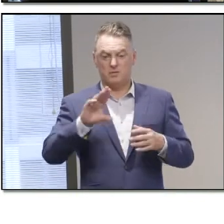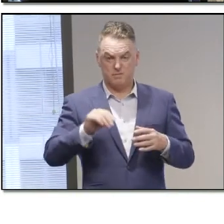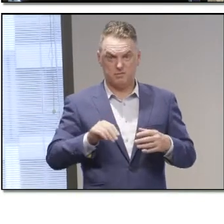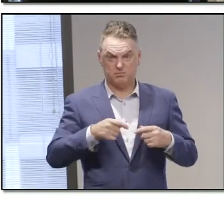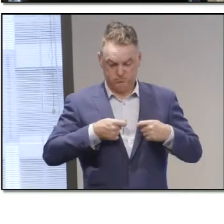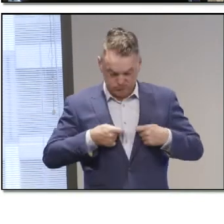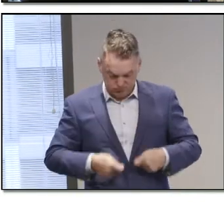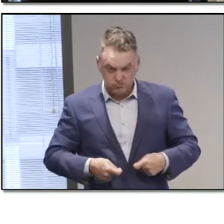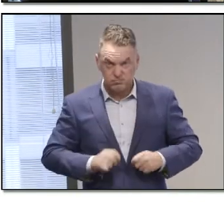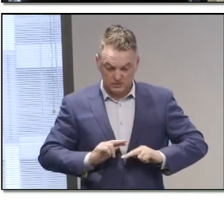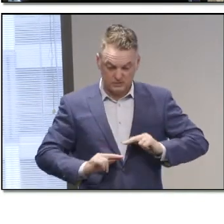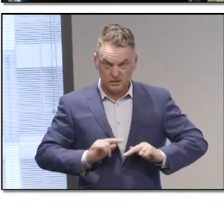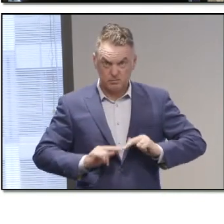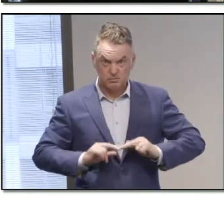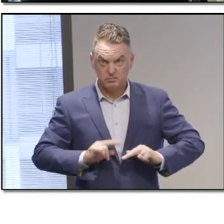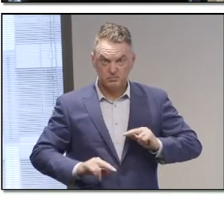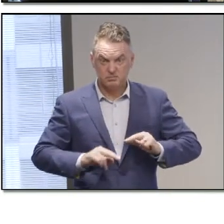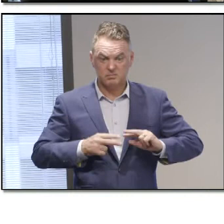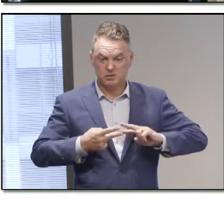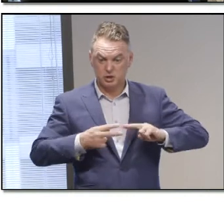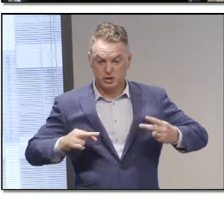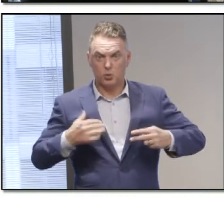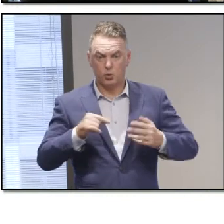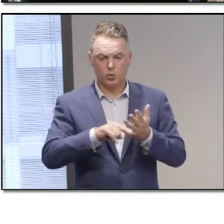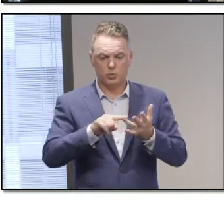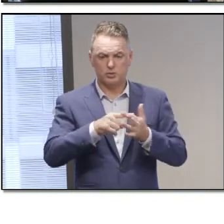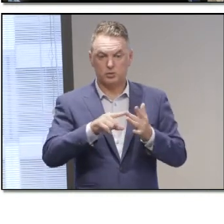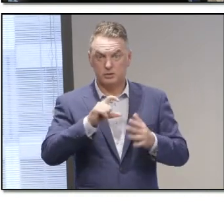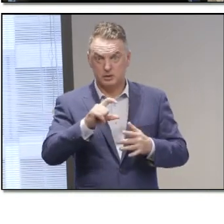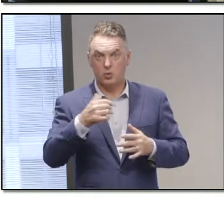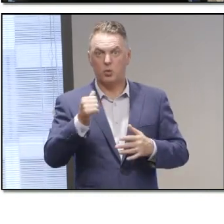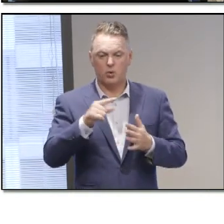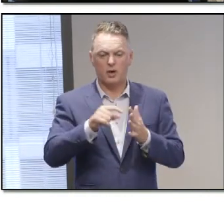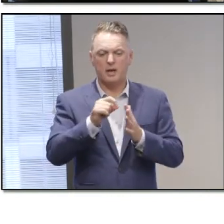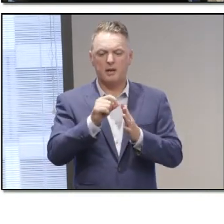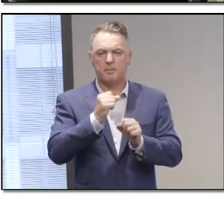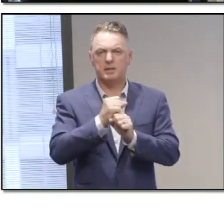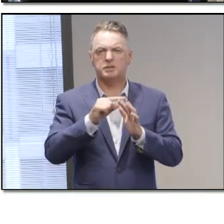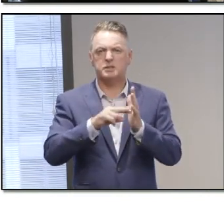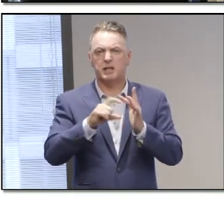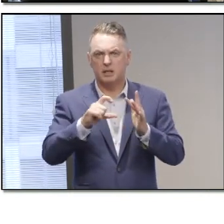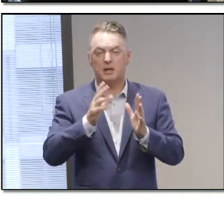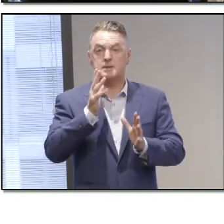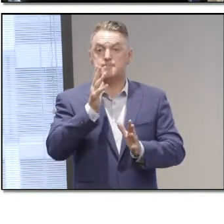chemicals or genetic through the chemical effects or epigenetics which is where the function of the